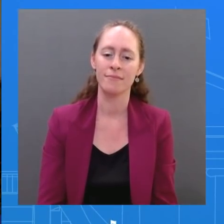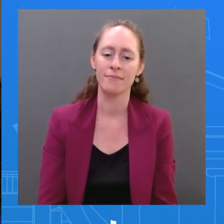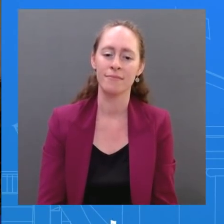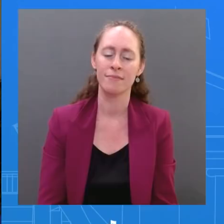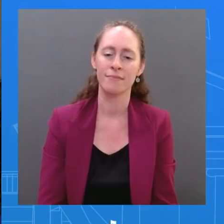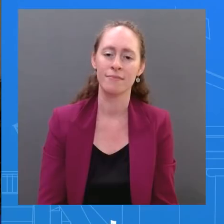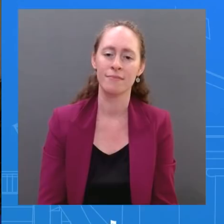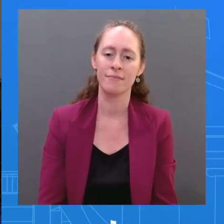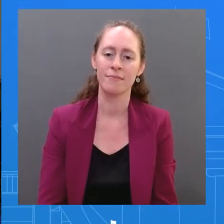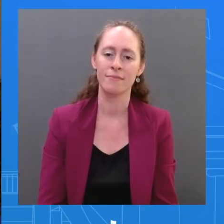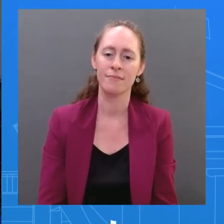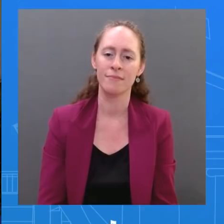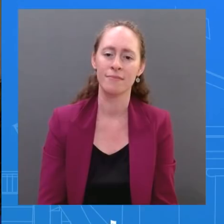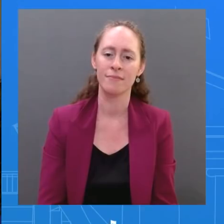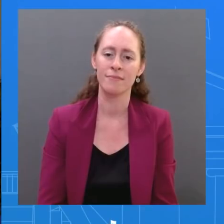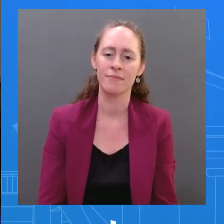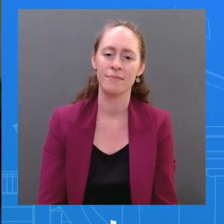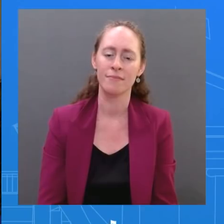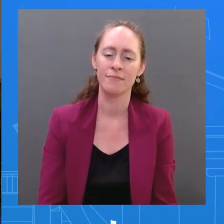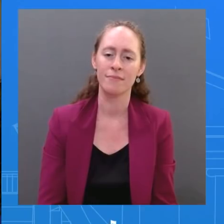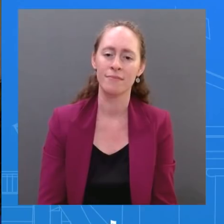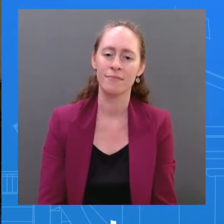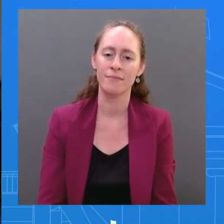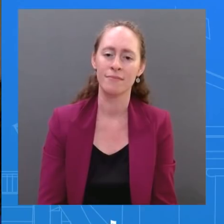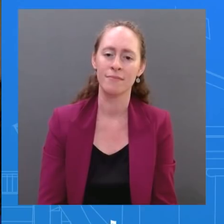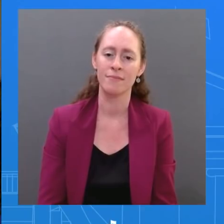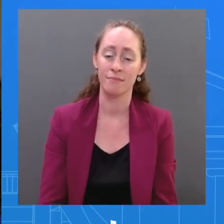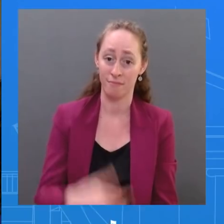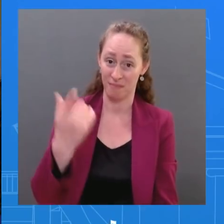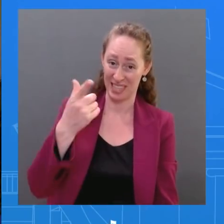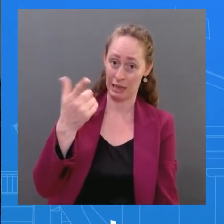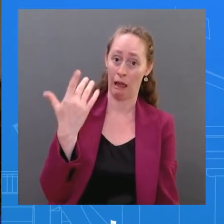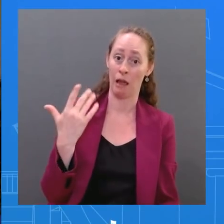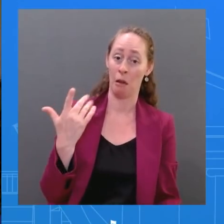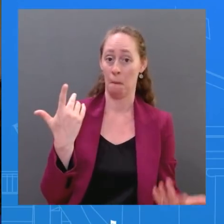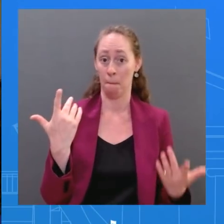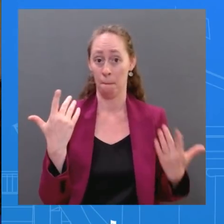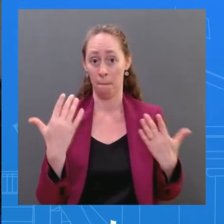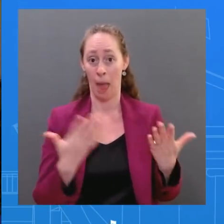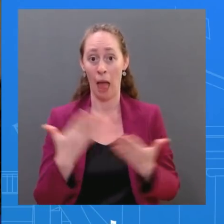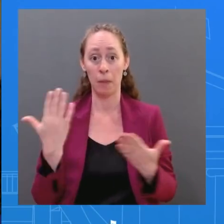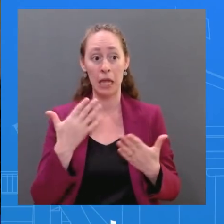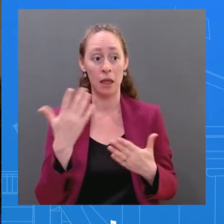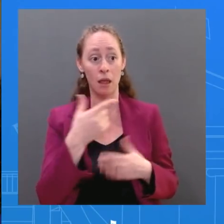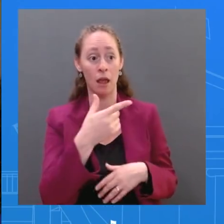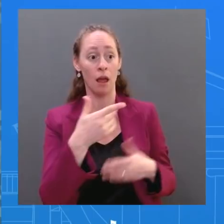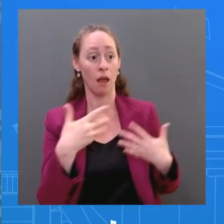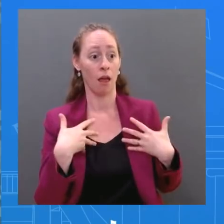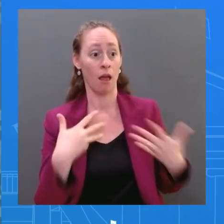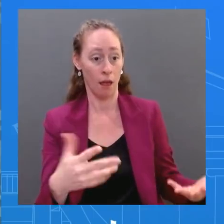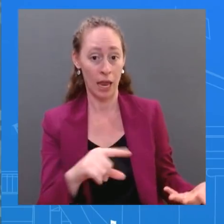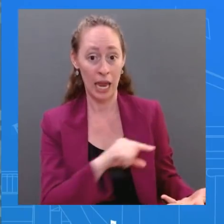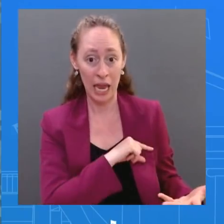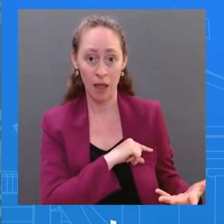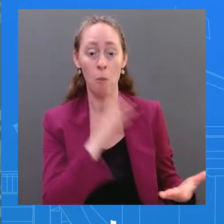to help her come home sooner or her sentencing be less? Ms. Jean-Pierre: Again, April, I appreciate the question.